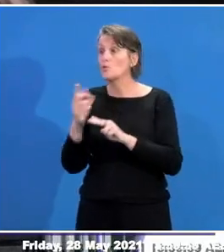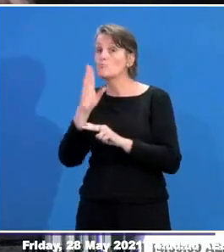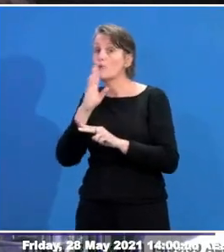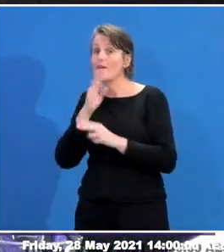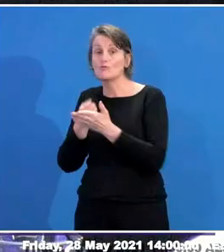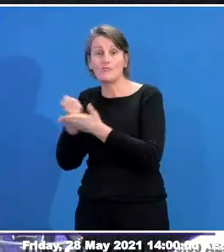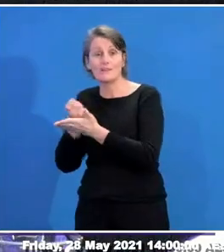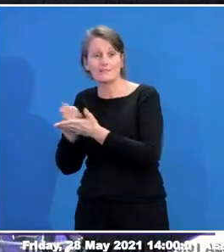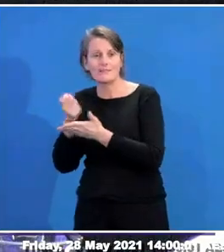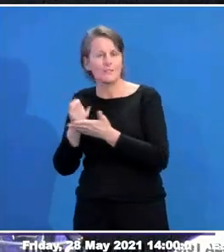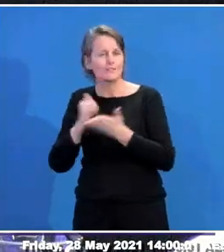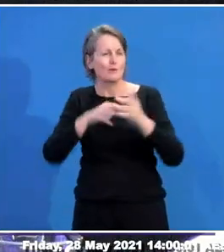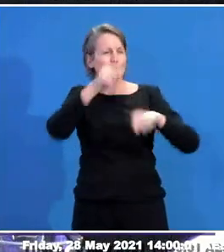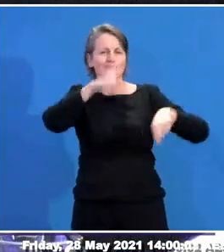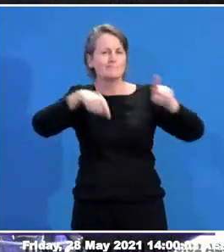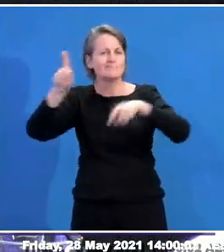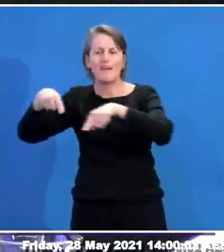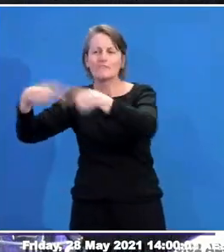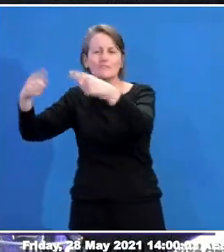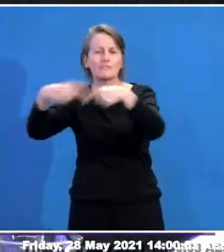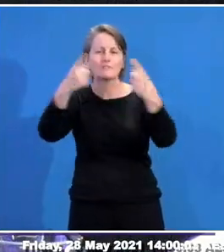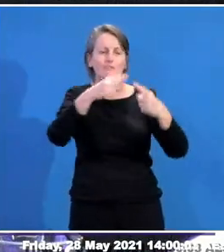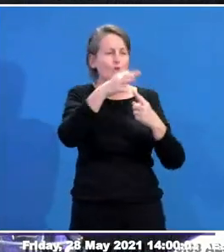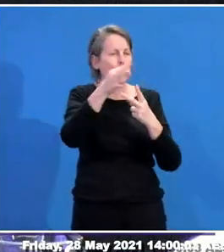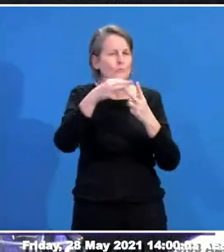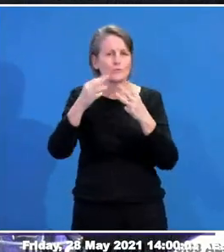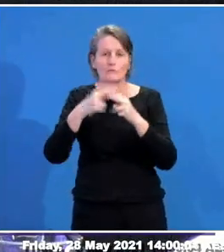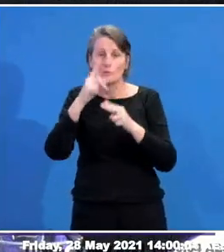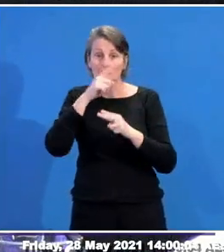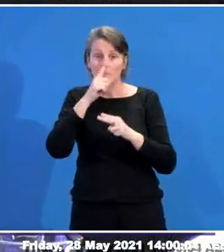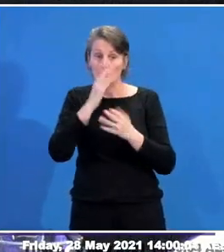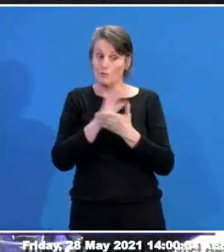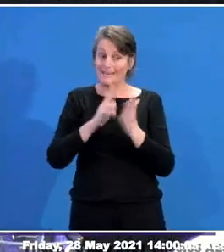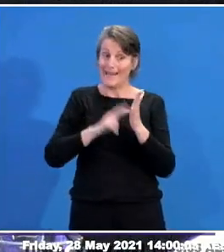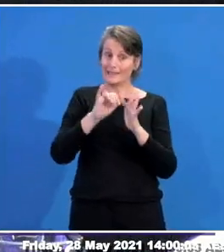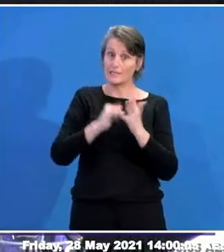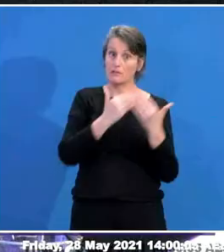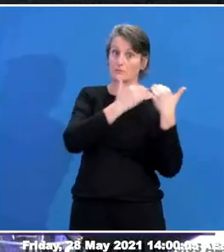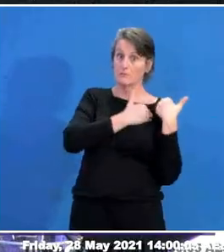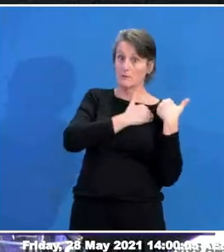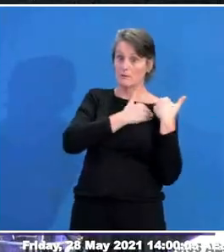So there is a range of different housing options for people, but it is not the NDIS's role specifically to solve homelessness, no.